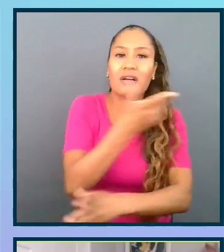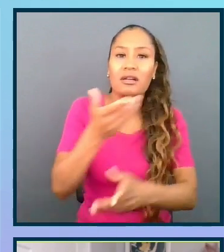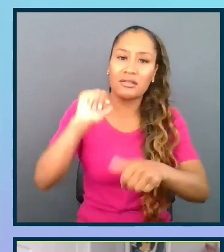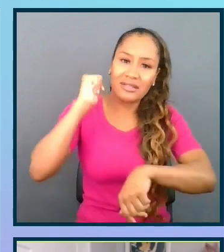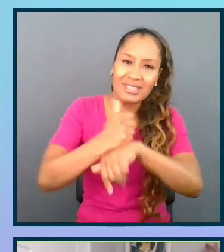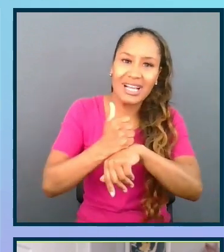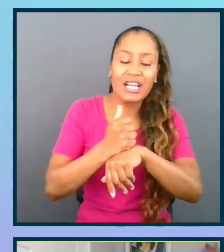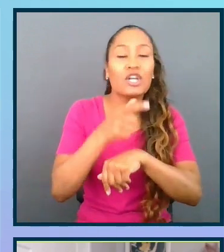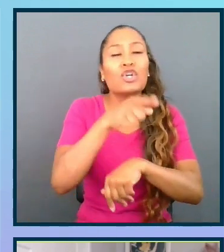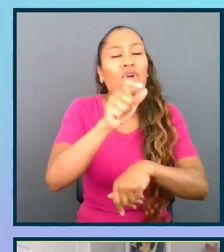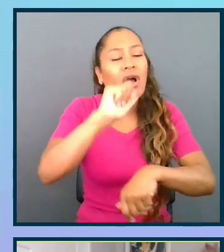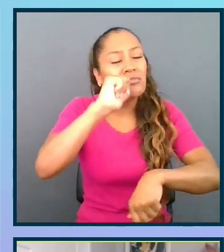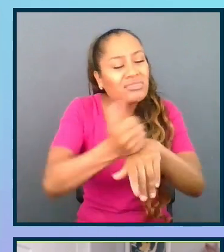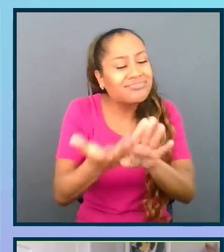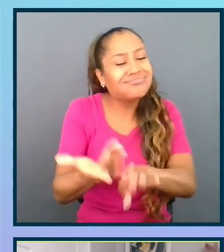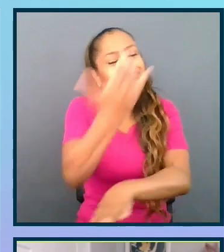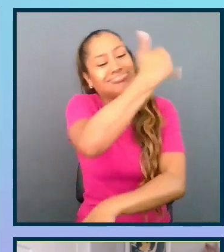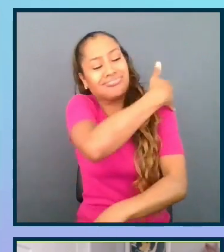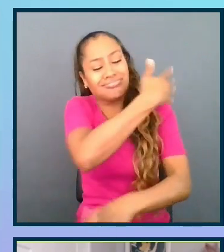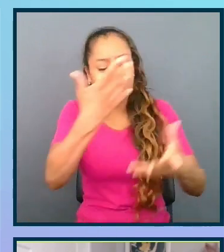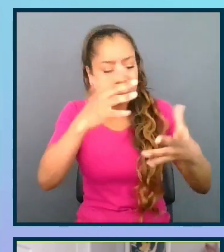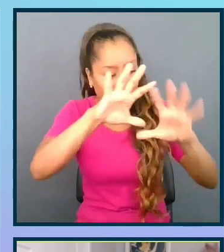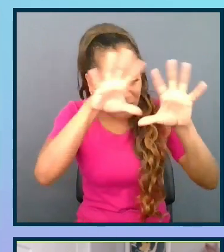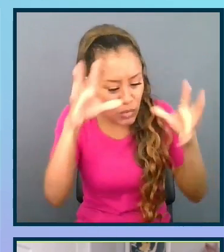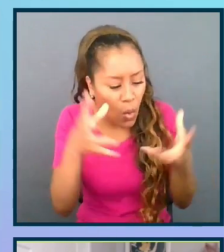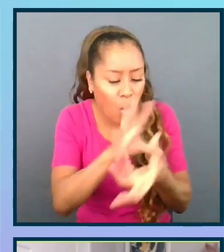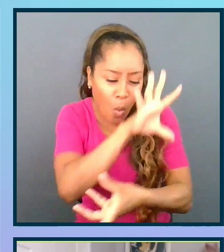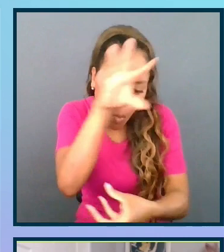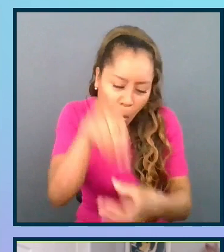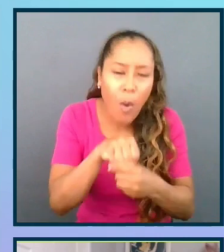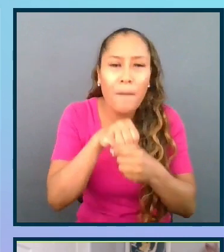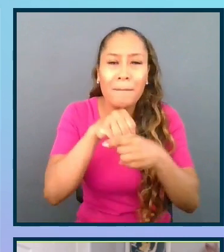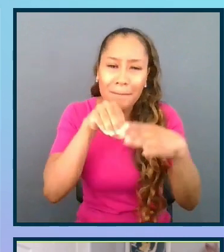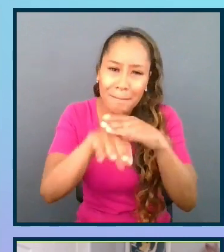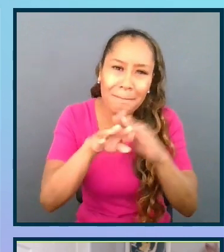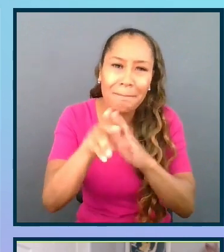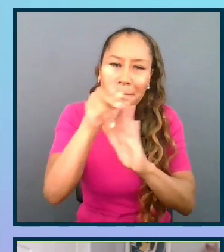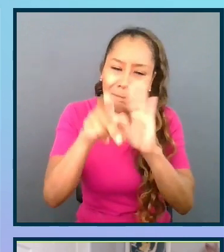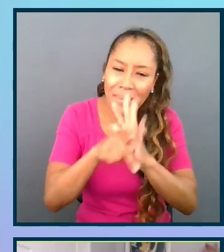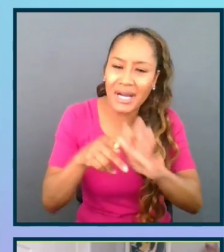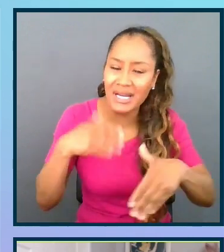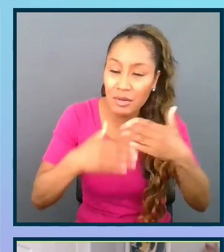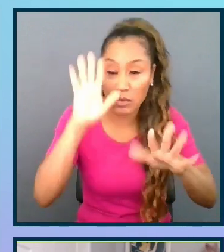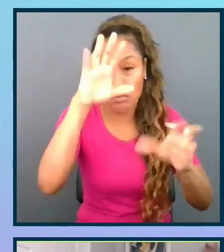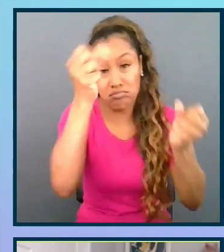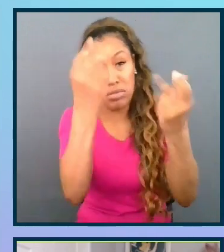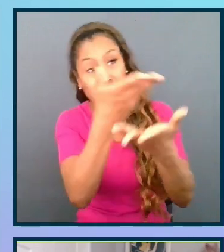holistic accessibility policy and practice, many organizations have looked at accessibility